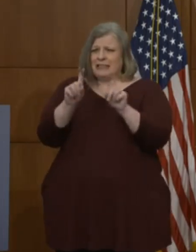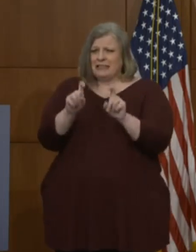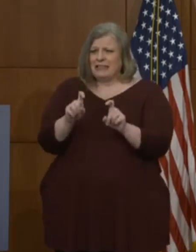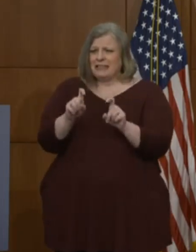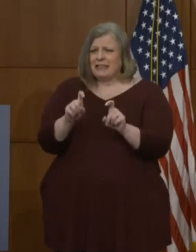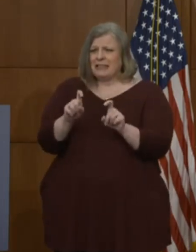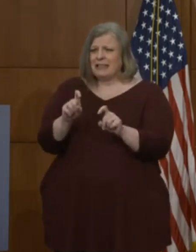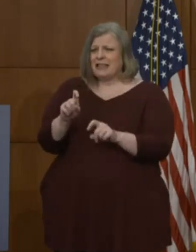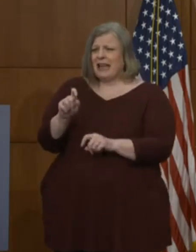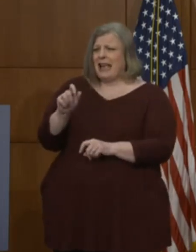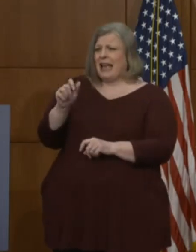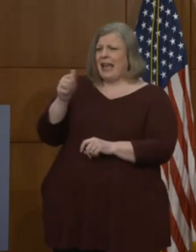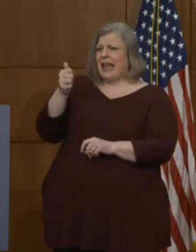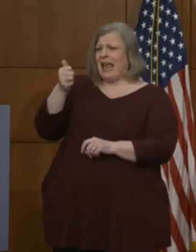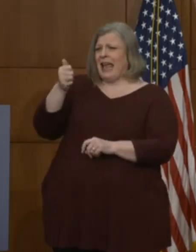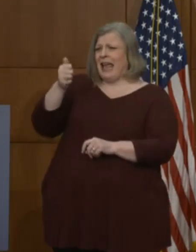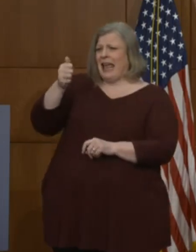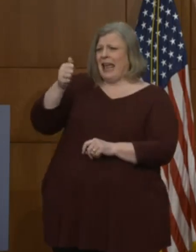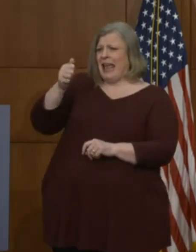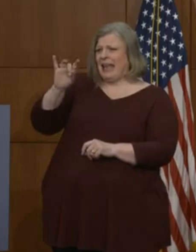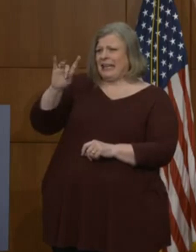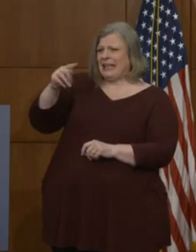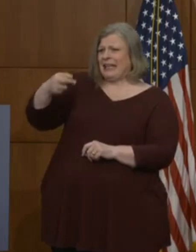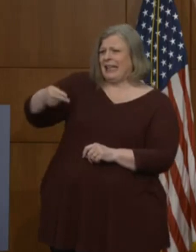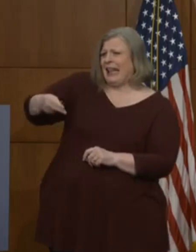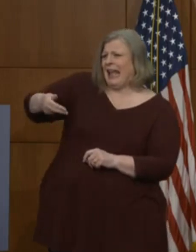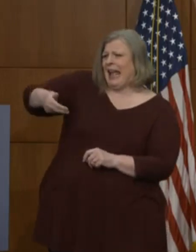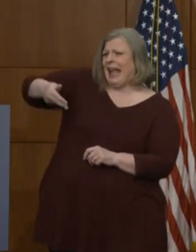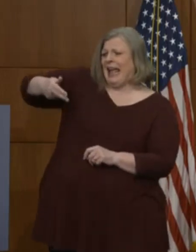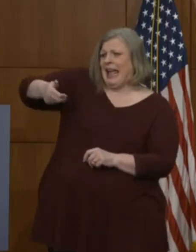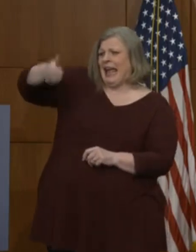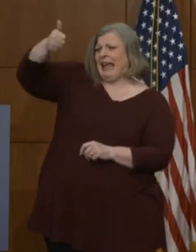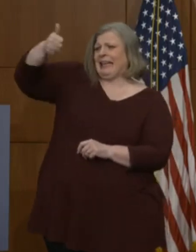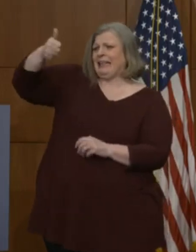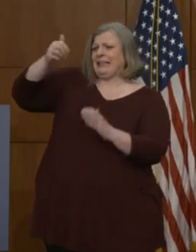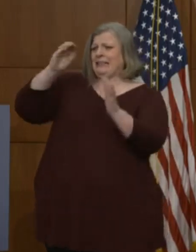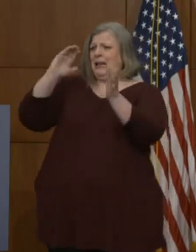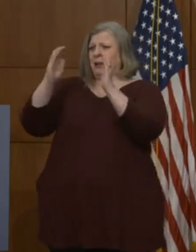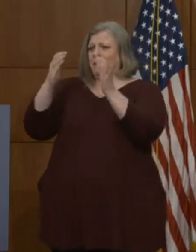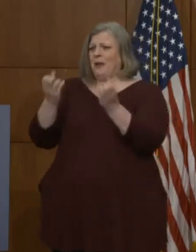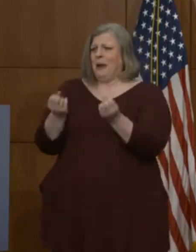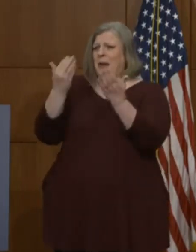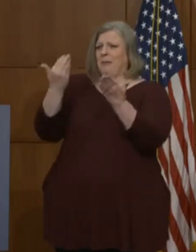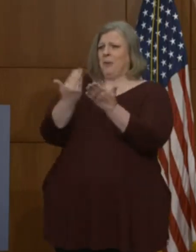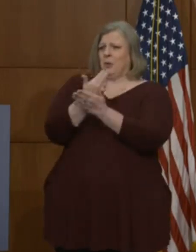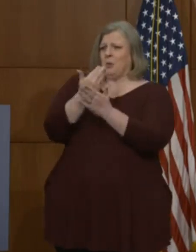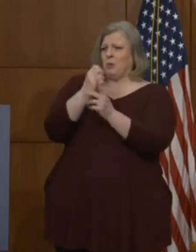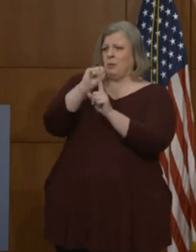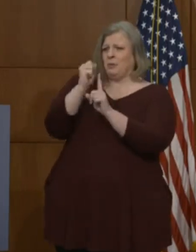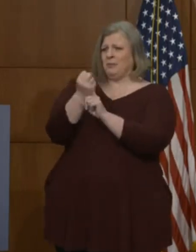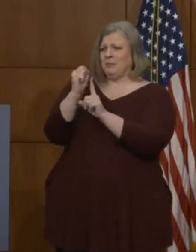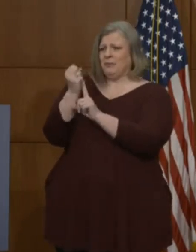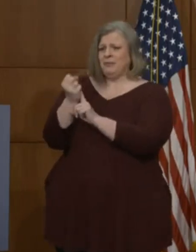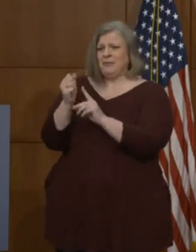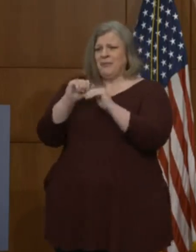AND- THEY CAN HIRE DATE AND CONFIRMED CASES SO OUR OUR CONFIRMED CASES SO OUR OUR TESTING CRITERIA TO RIGID OR DO TESTING CRITERIA TO RIGID OR DO WE HAVE YOUR TESTING OTHER WE HAVE YOUR TESTING OTHER STATES ARE HAVE ALL FOR YOU THE